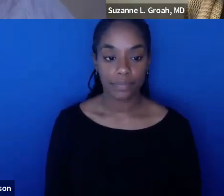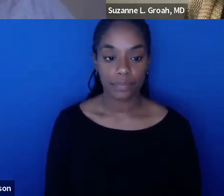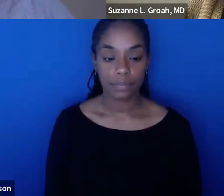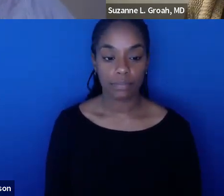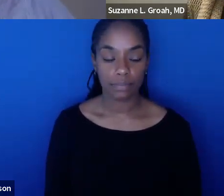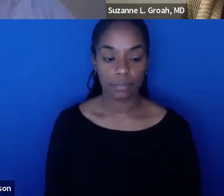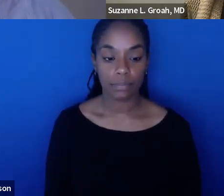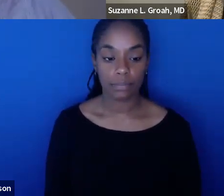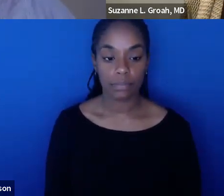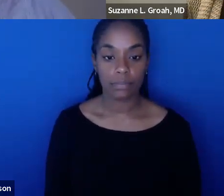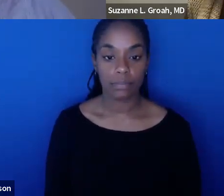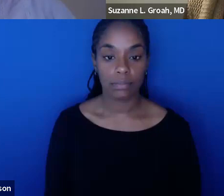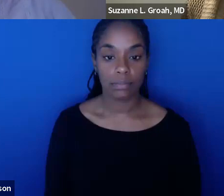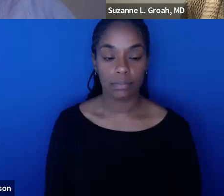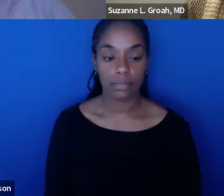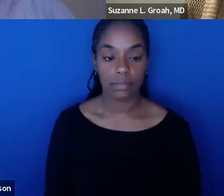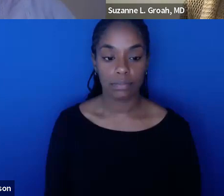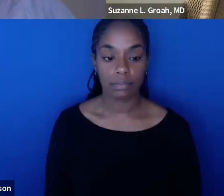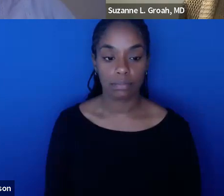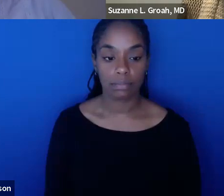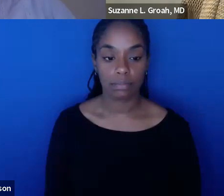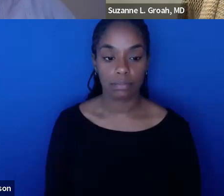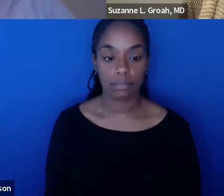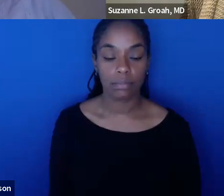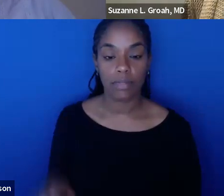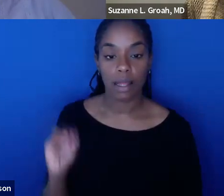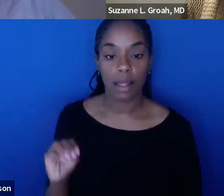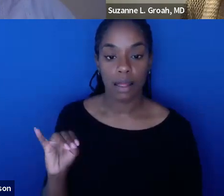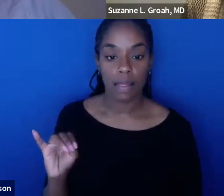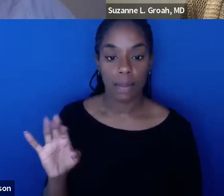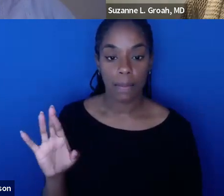it the bladder, all the bugs in the bladder, they're called the microbiome. So the bladder microbiome.